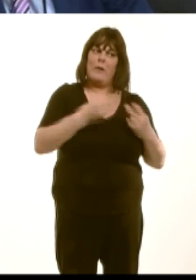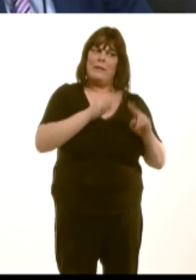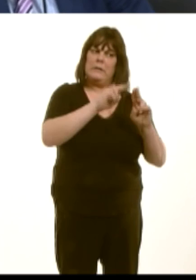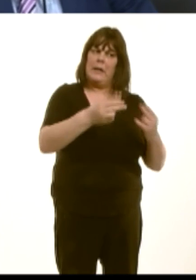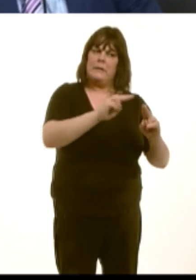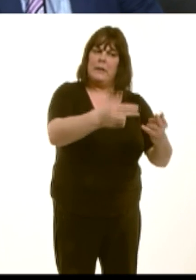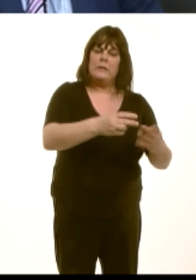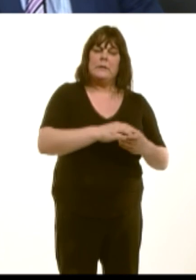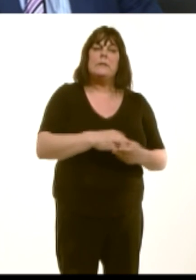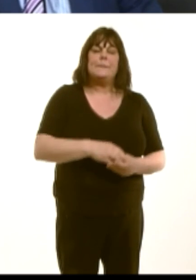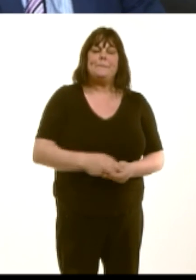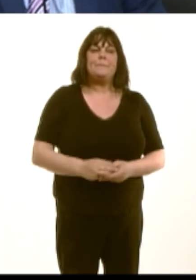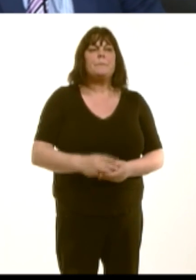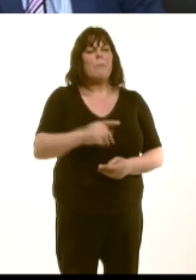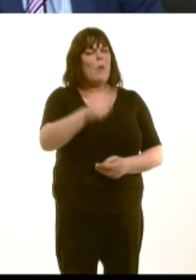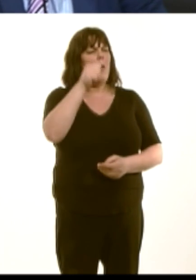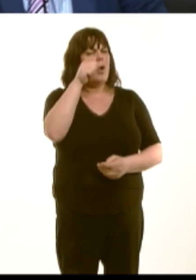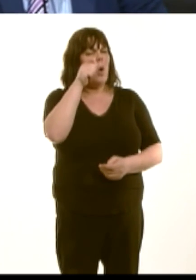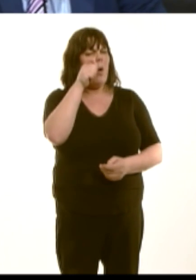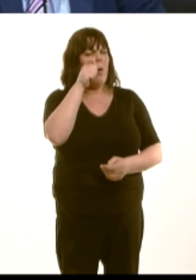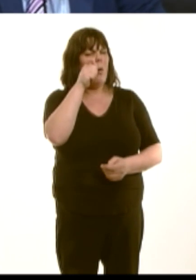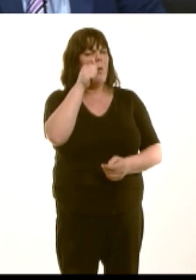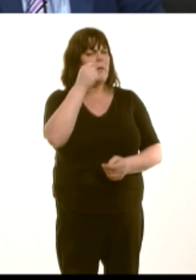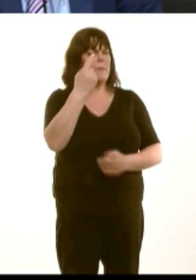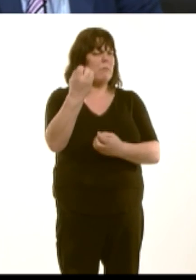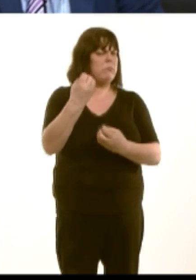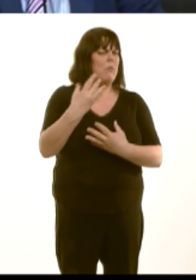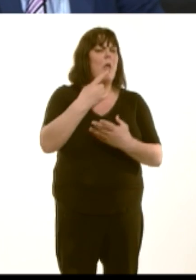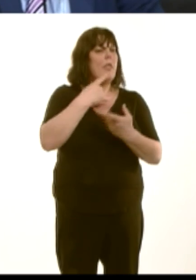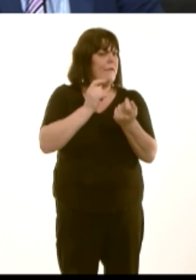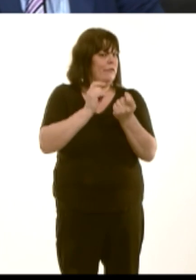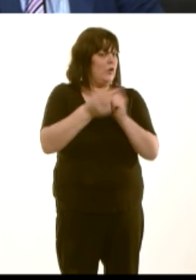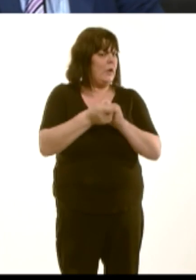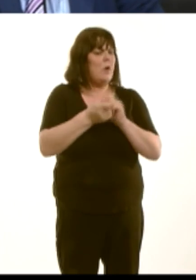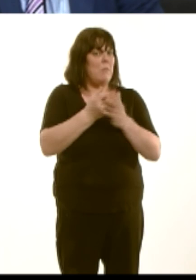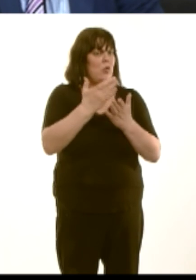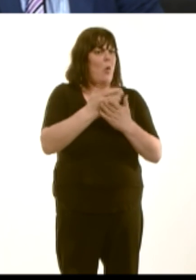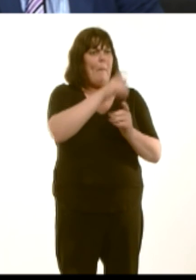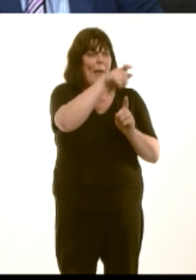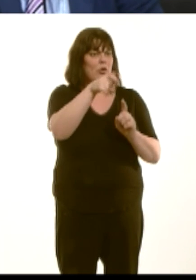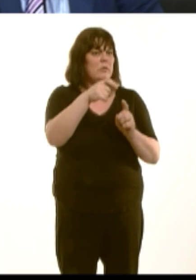I understand that arrangements have been put in place since for patients to be seen; additional